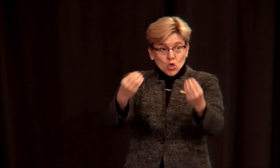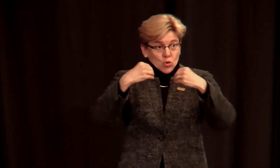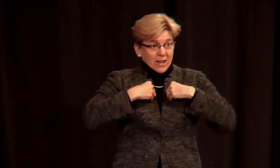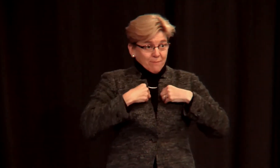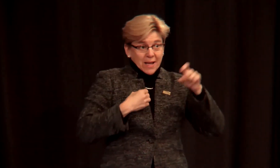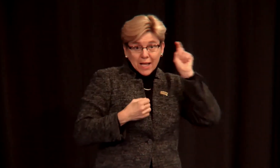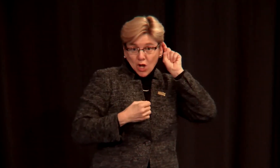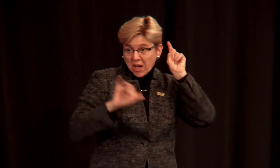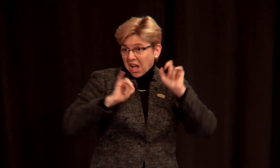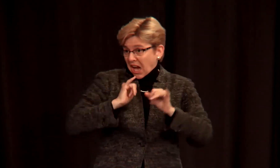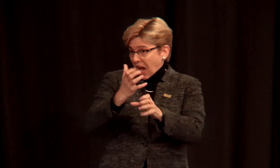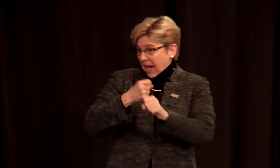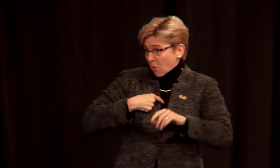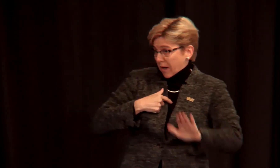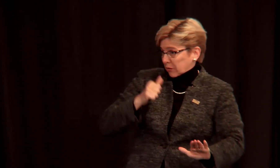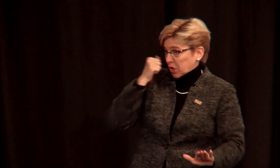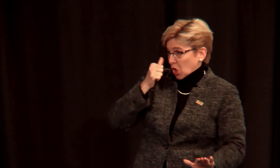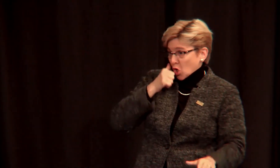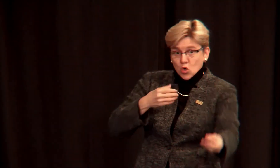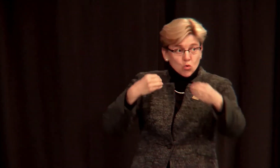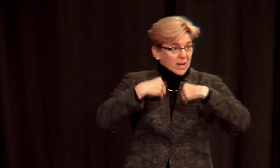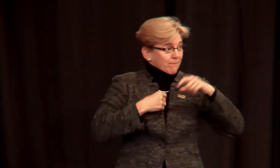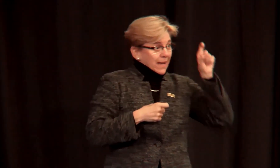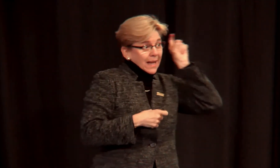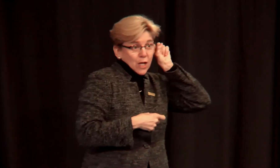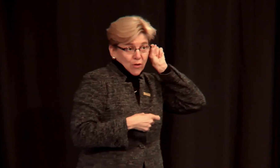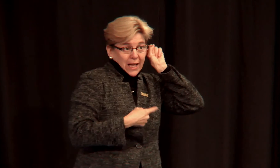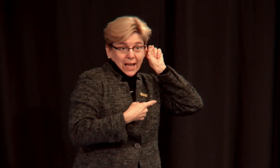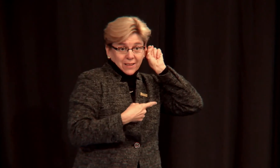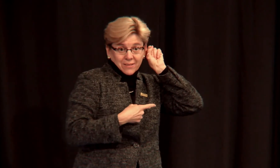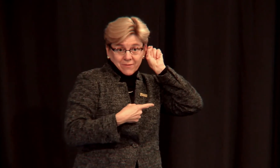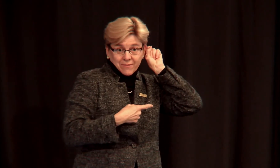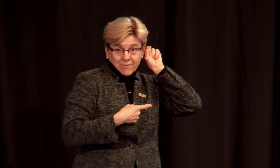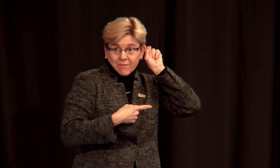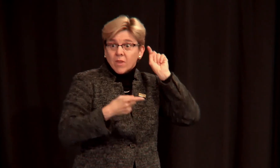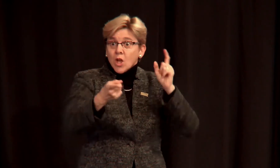And the difference is if you give me a hearing aid like I had as a child